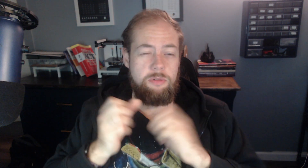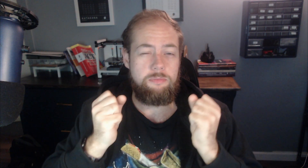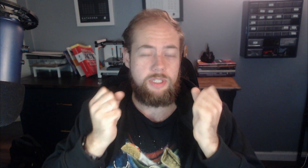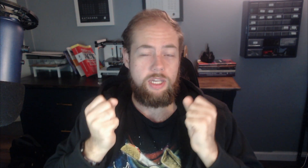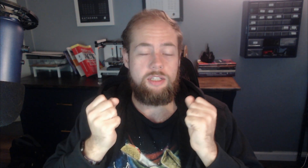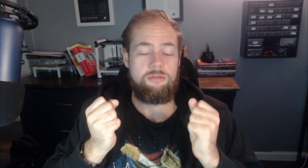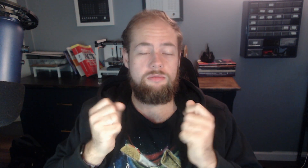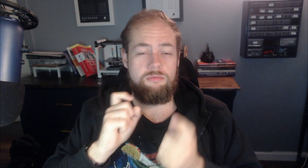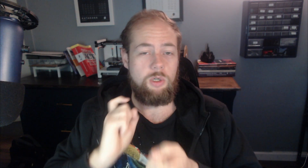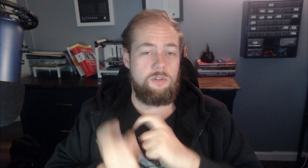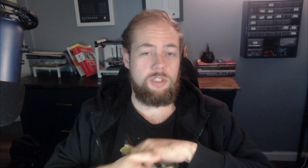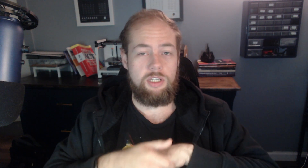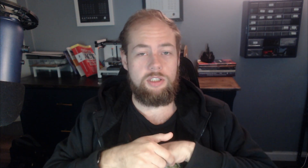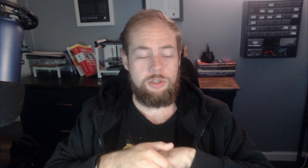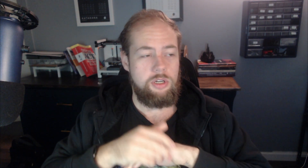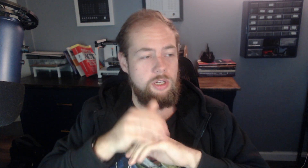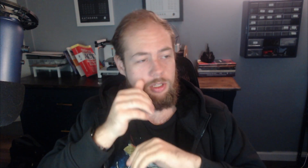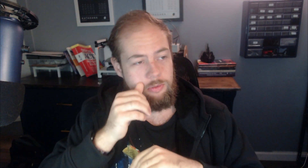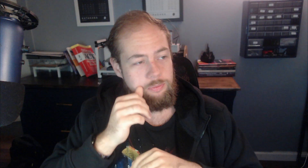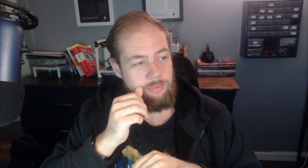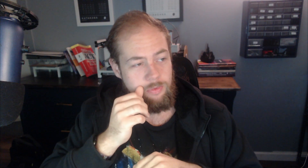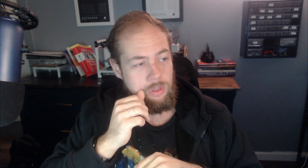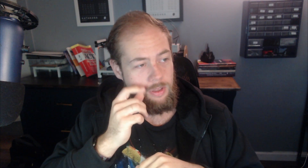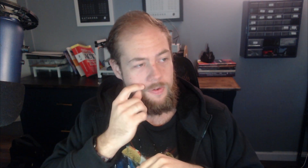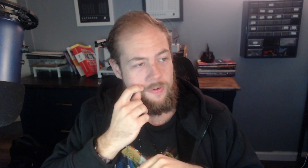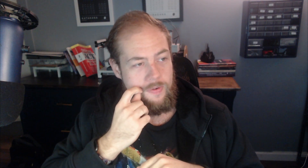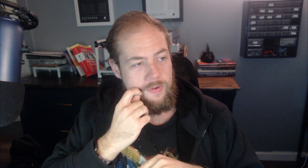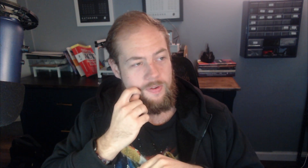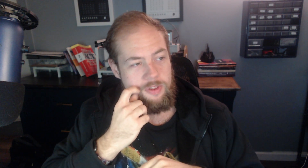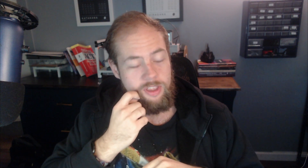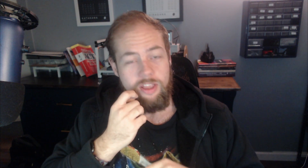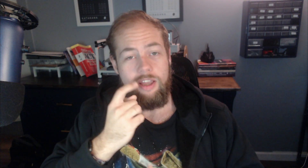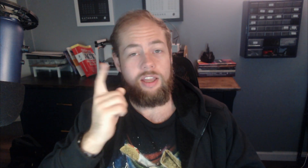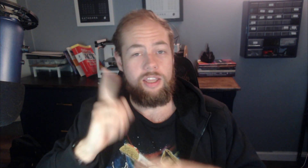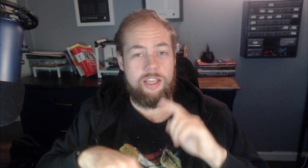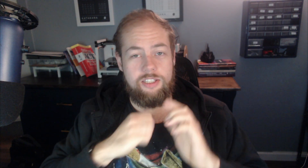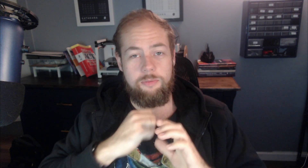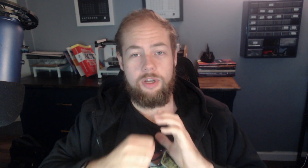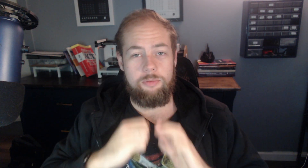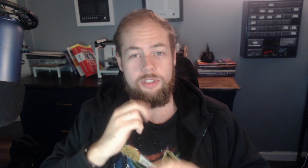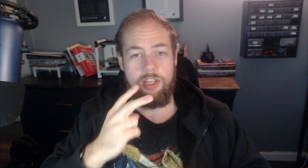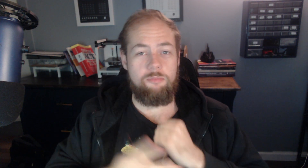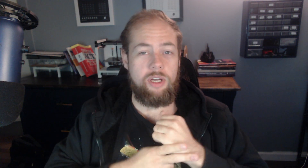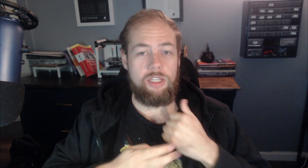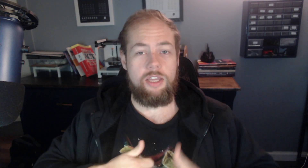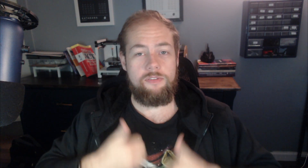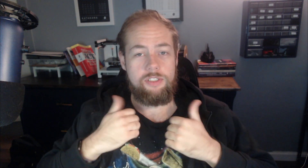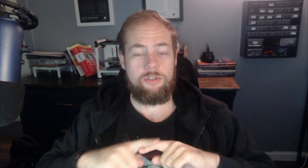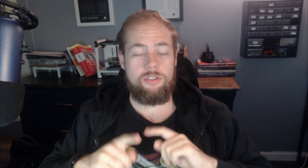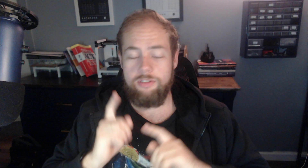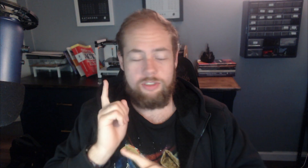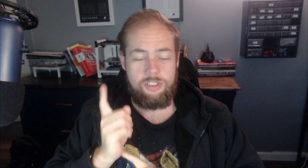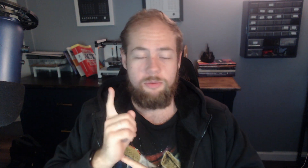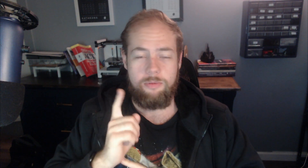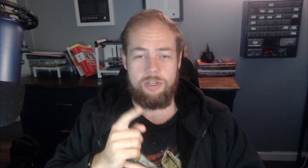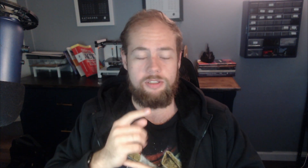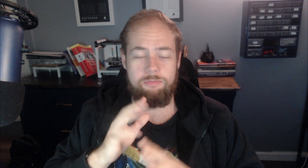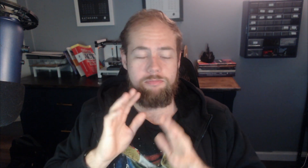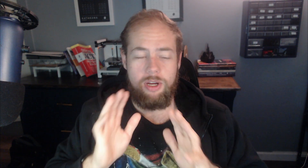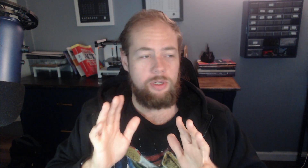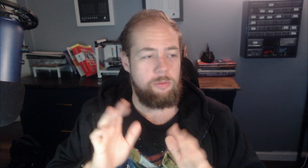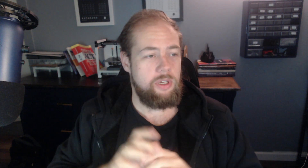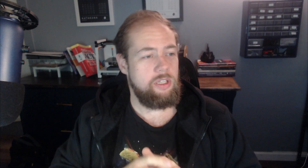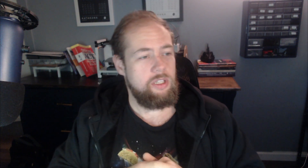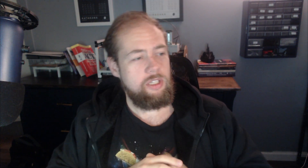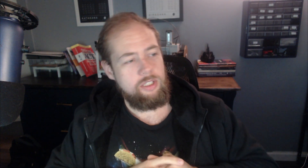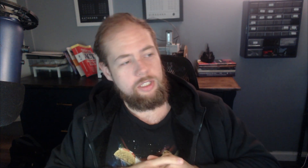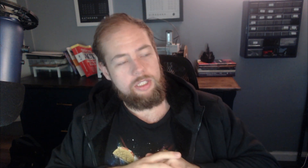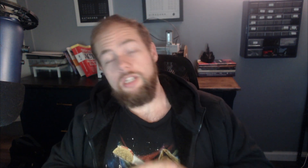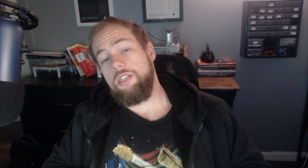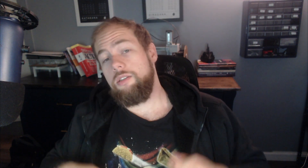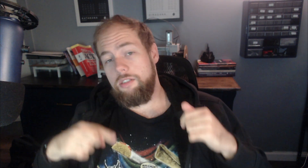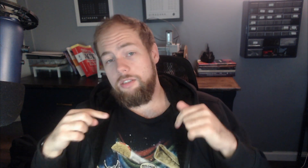from Z over to English um can't sucom to save my life so just give me a minute bear with me